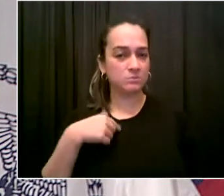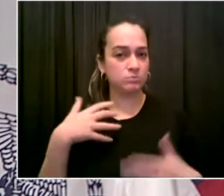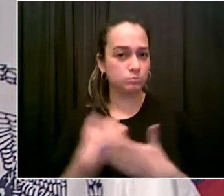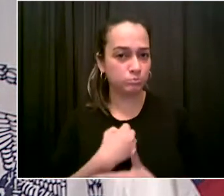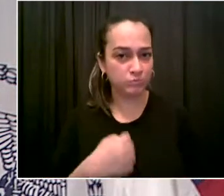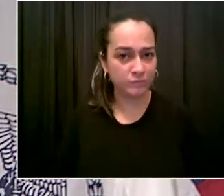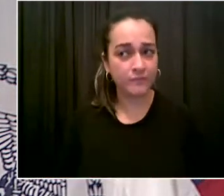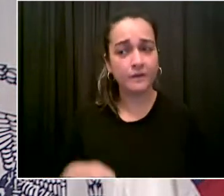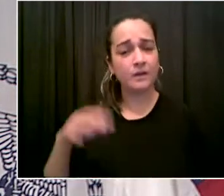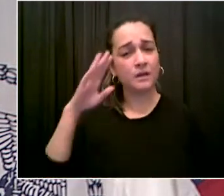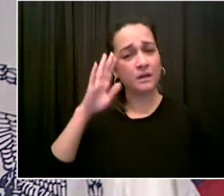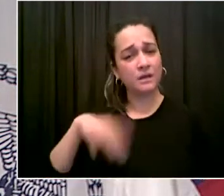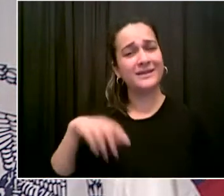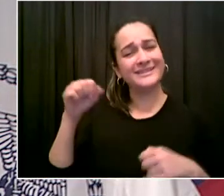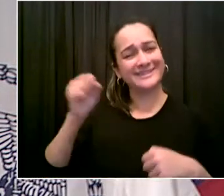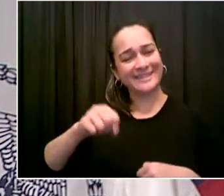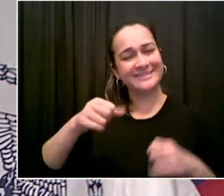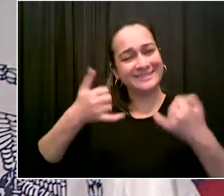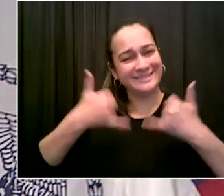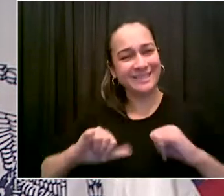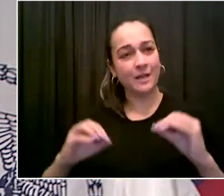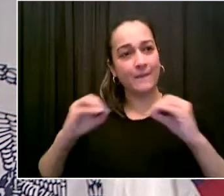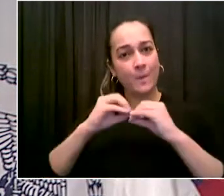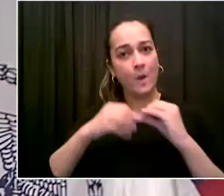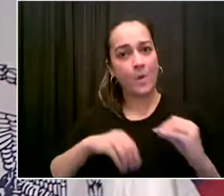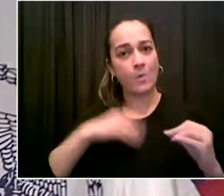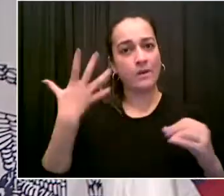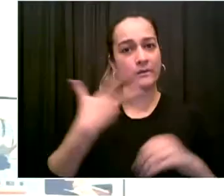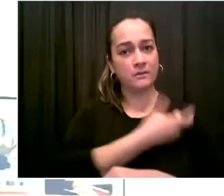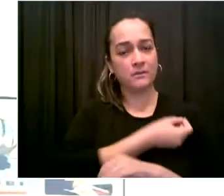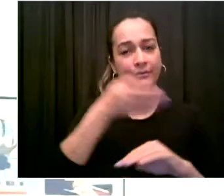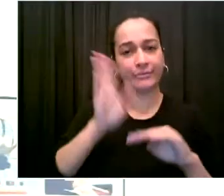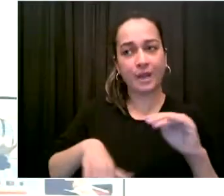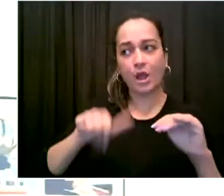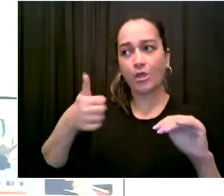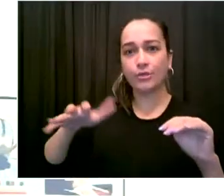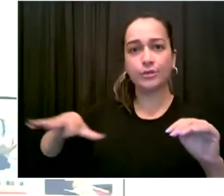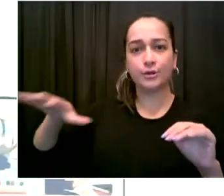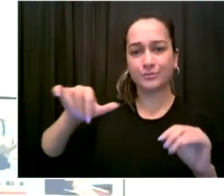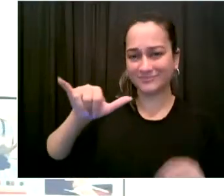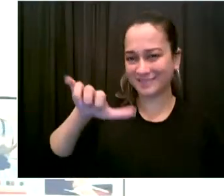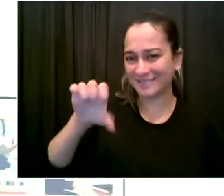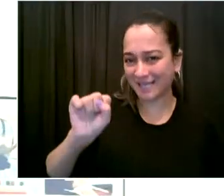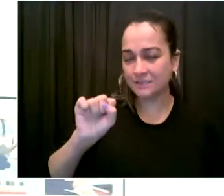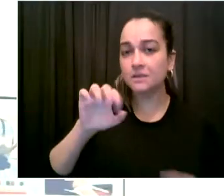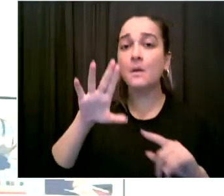THE GAP TO ADDRESS. BUT IT'S A LOT BETTER ATHAN WHT WE EXPERIENCED IN THE BEGINNING.